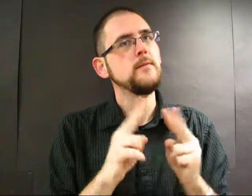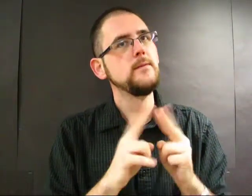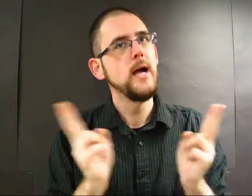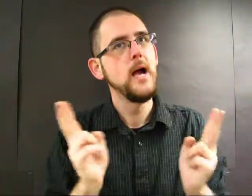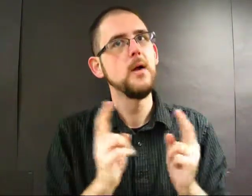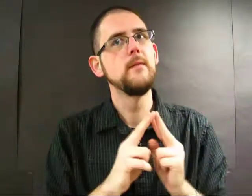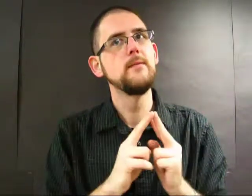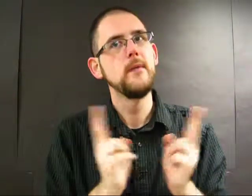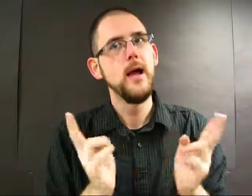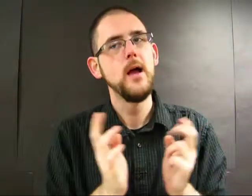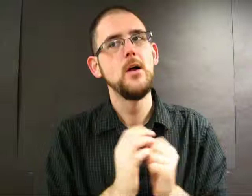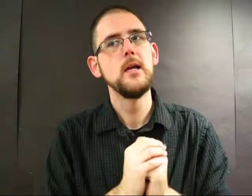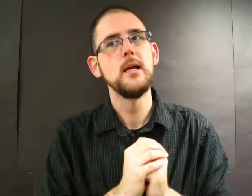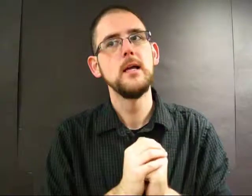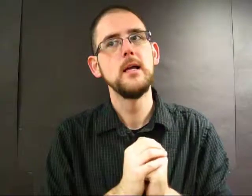are very, very ...